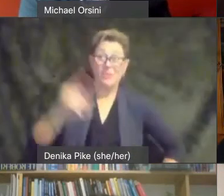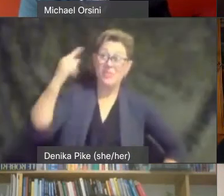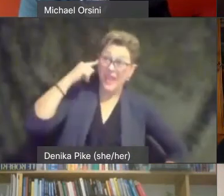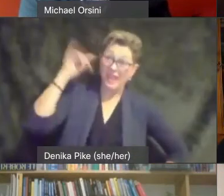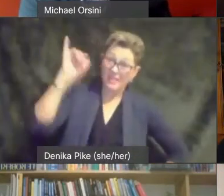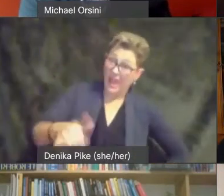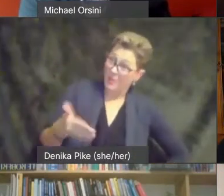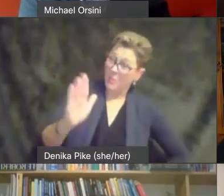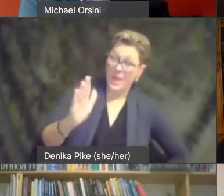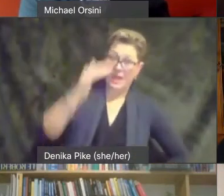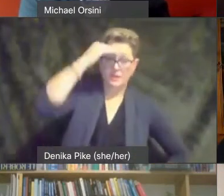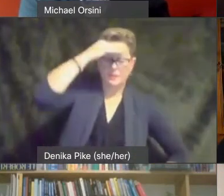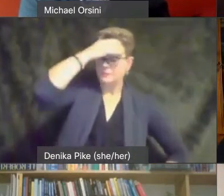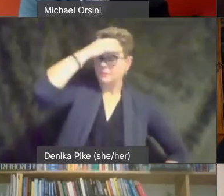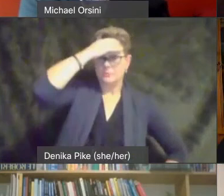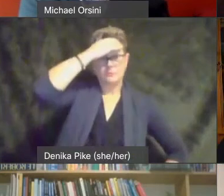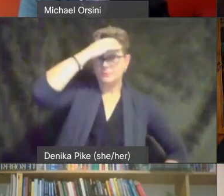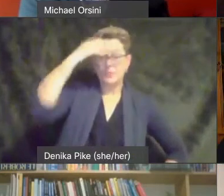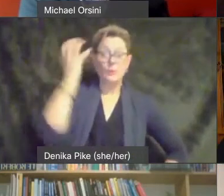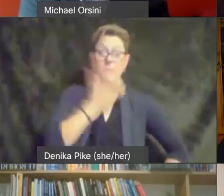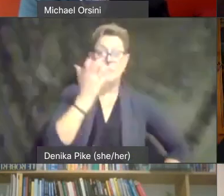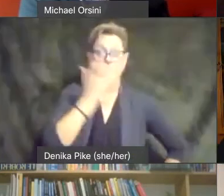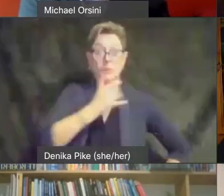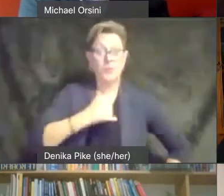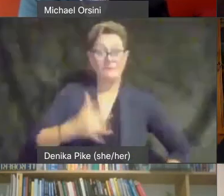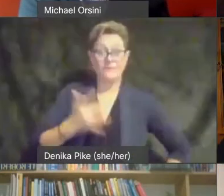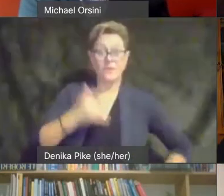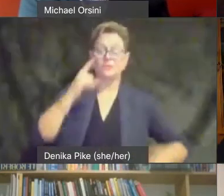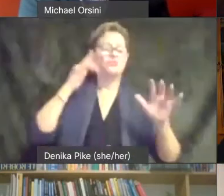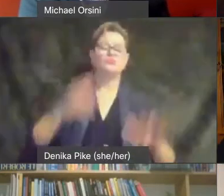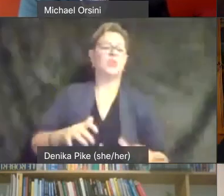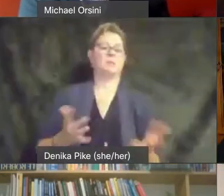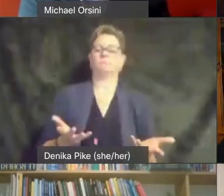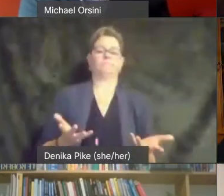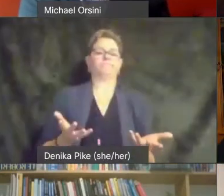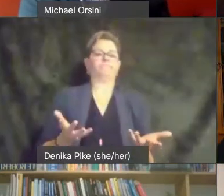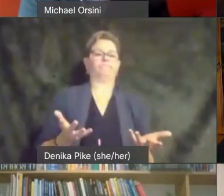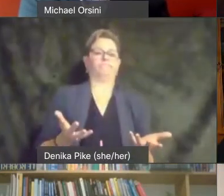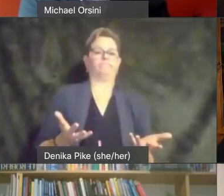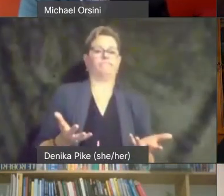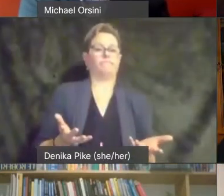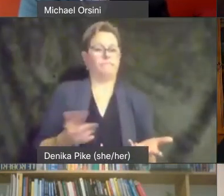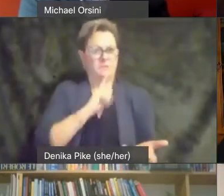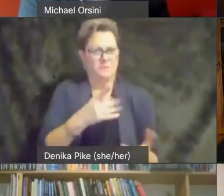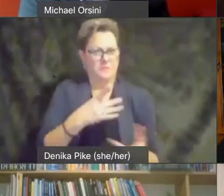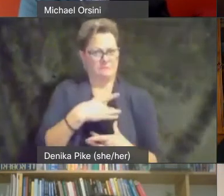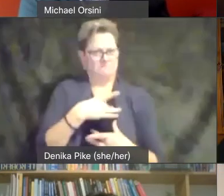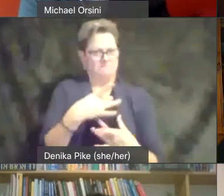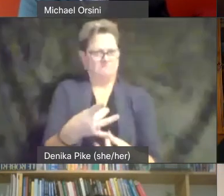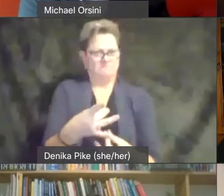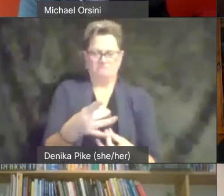Um, so that's, you know, it's so shocking to hear. Um, so it's, it's interesting to to think about it and those 2 terms of the people who, you know.